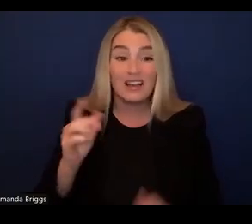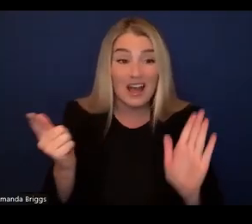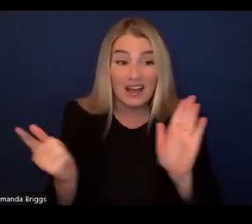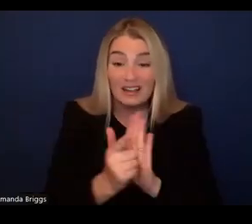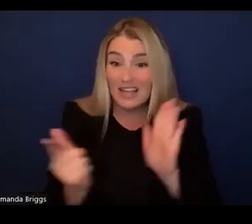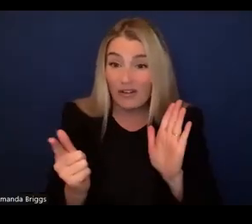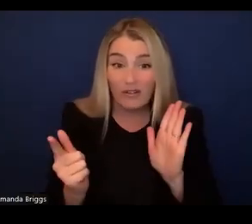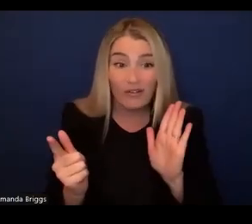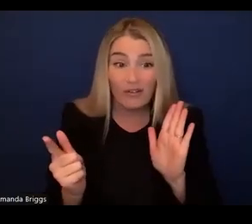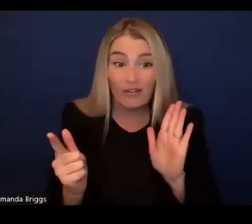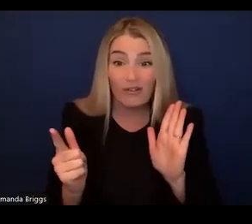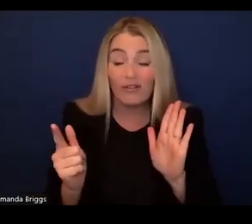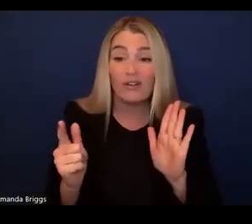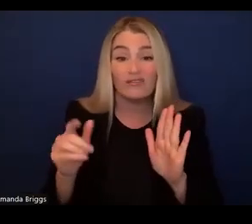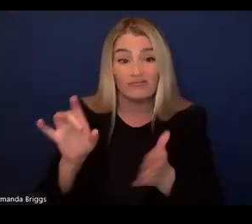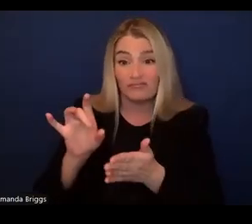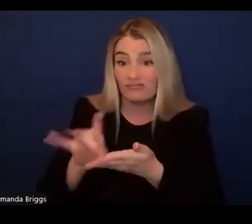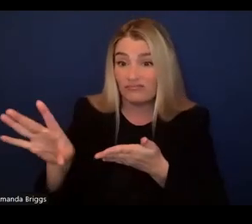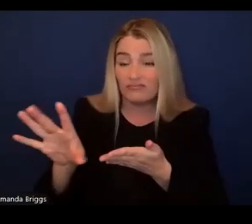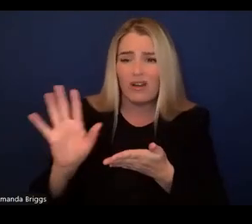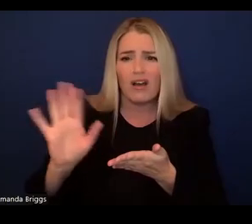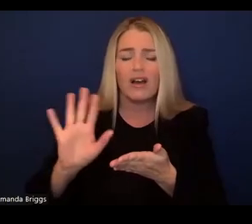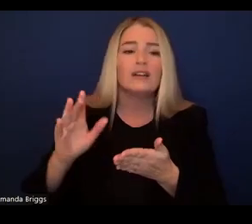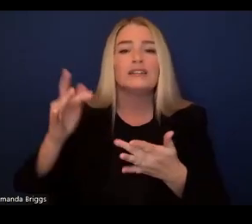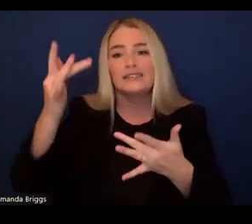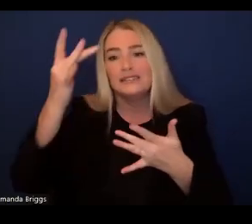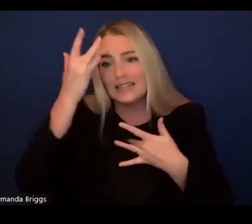Early dismissal should only be caused by sickness or suspension.